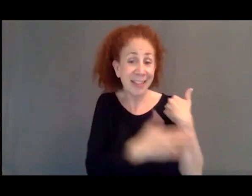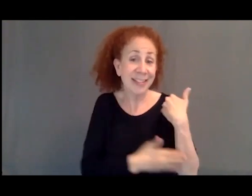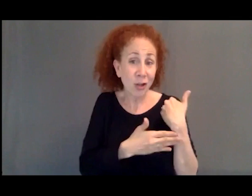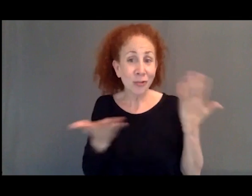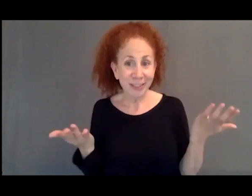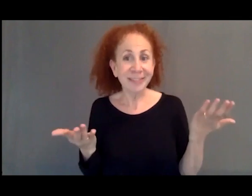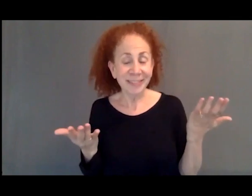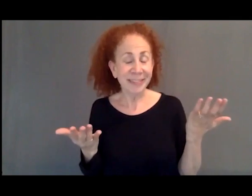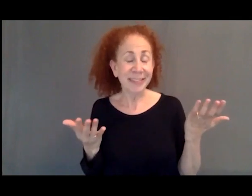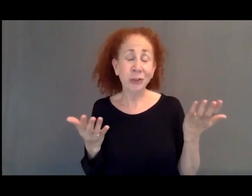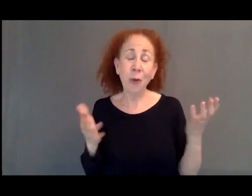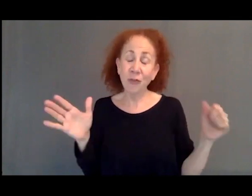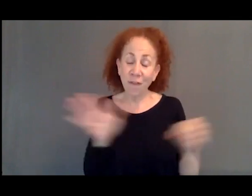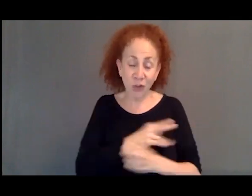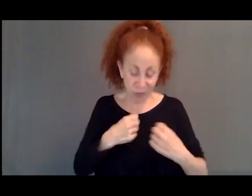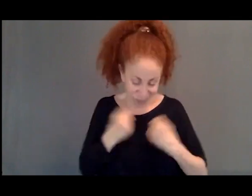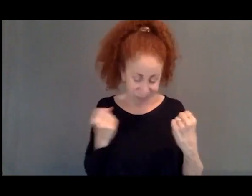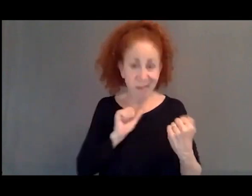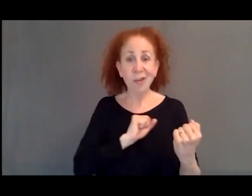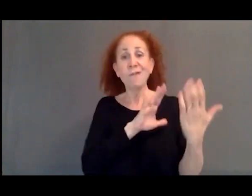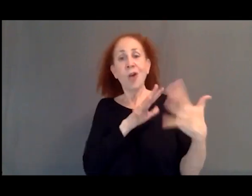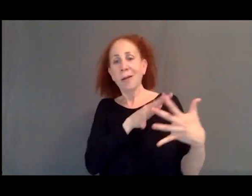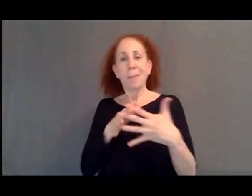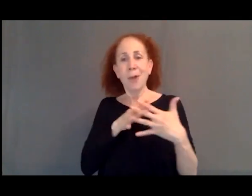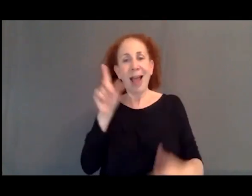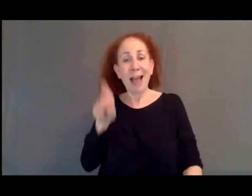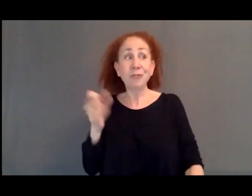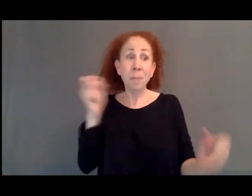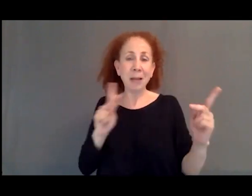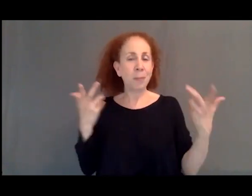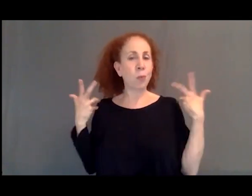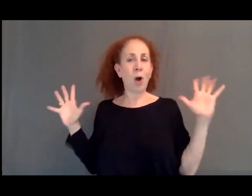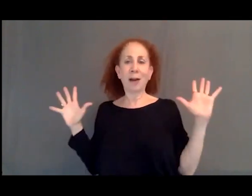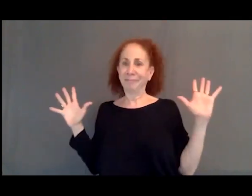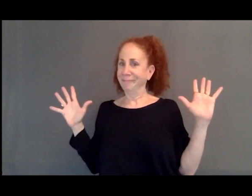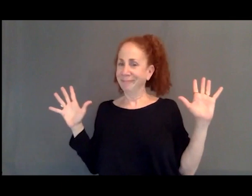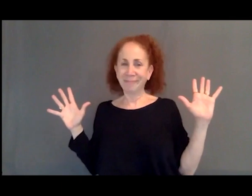And so that means that you have to fully confront the United States of America. And that's something that a lot of people don't want to do.